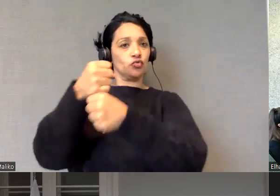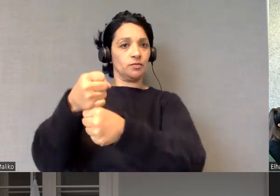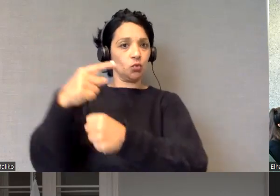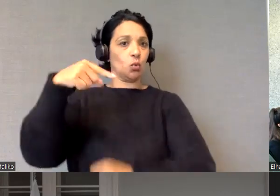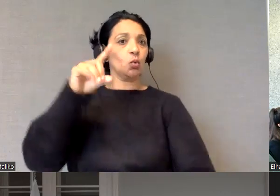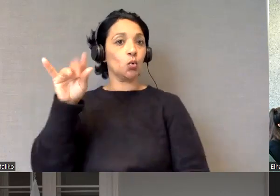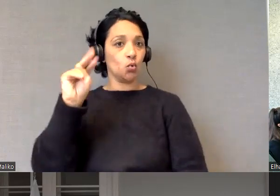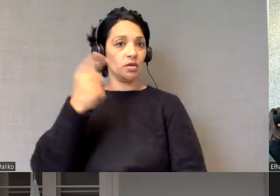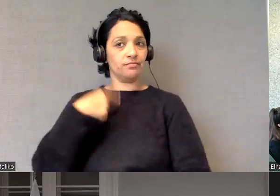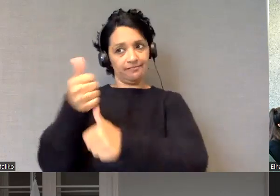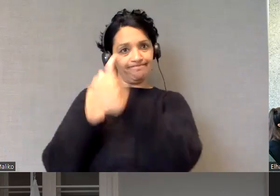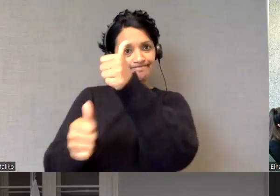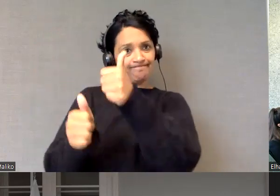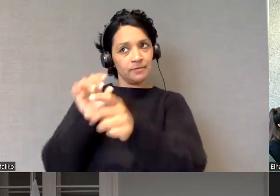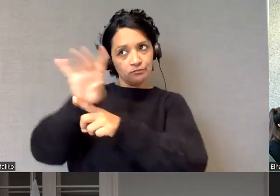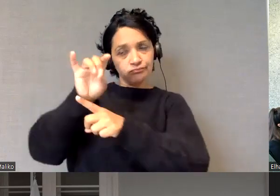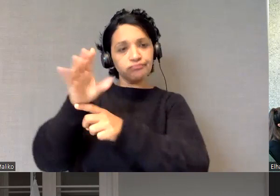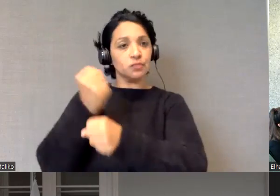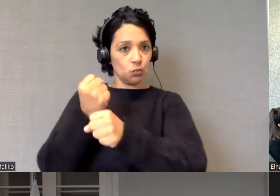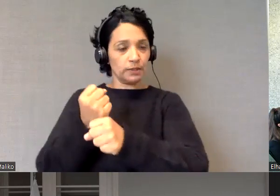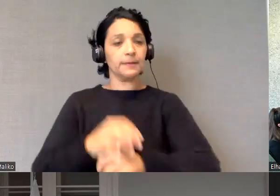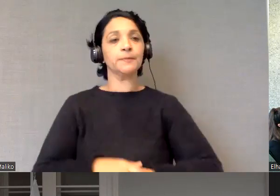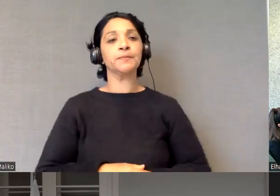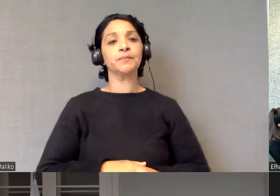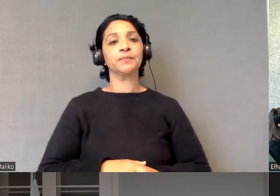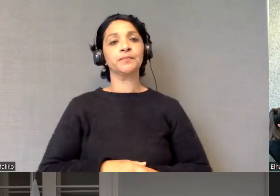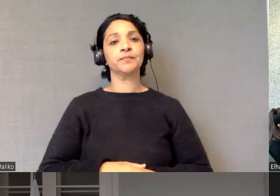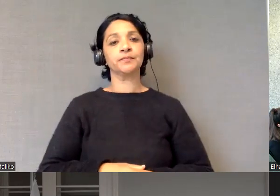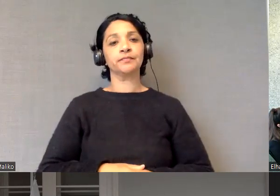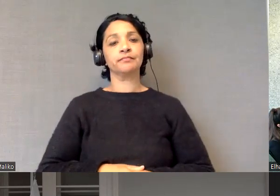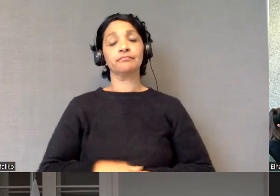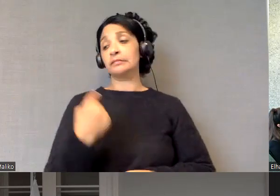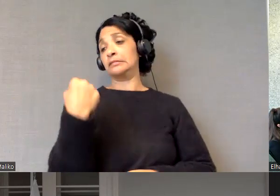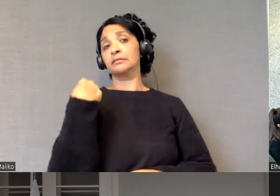have I'm going to lay out is found within the most recent reports of the U.N. General